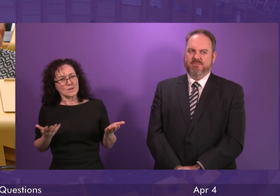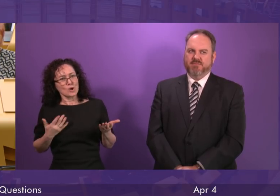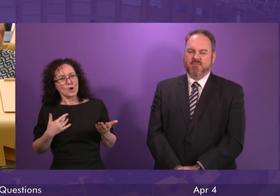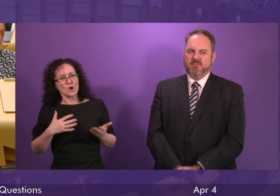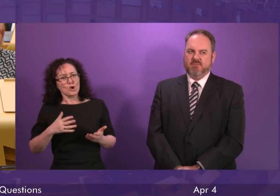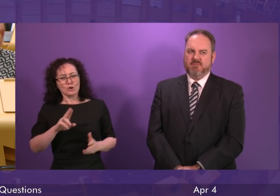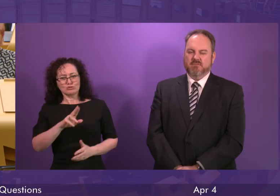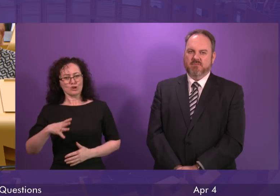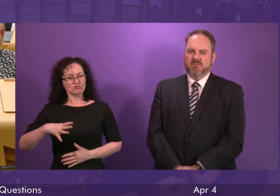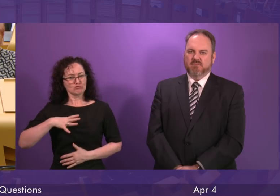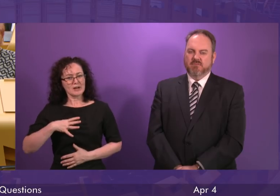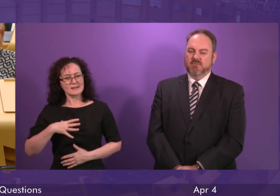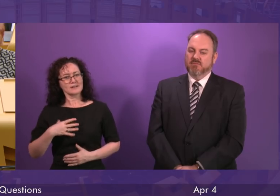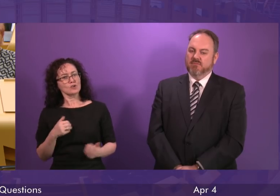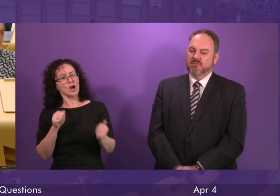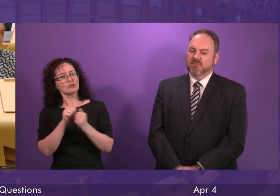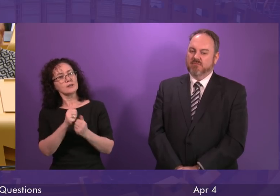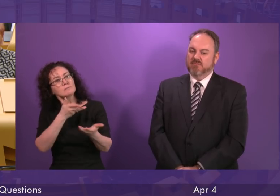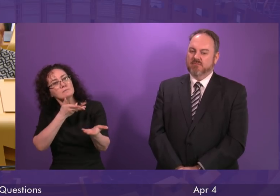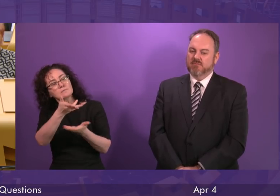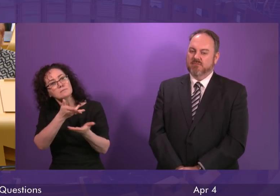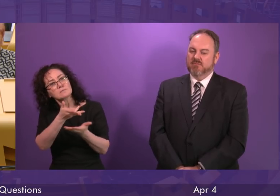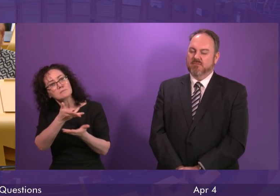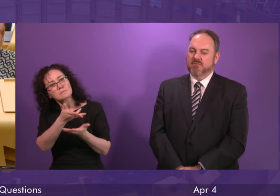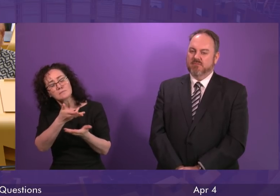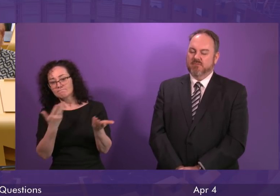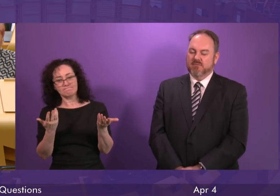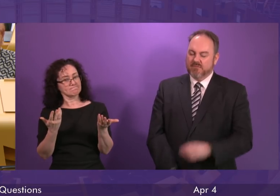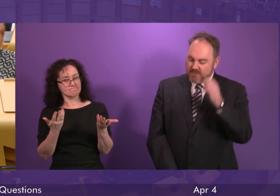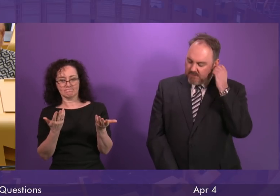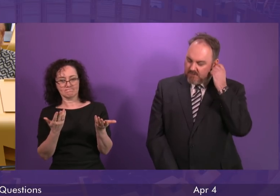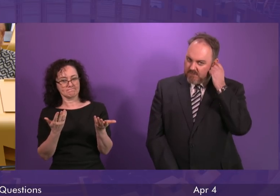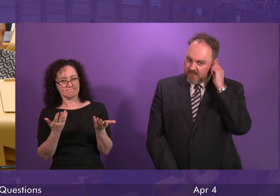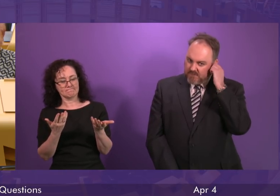of where she is willing to compromise. From what I read of his meeting with her, I think